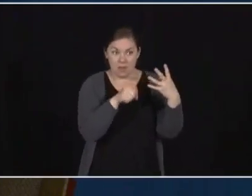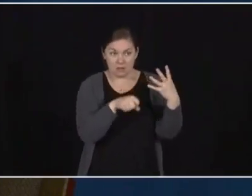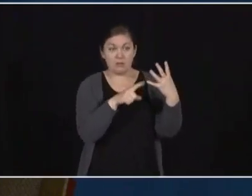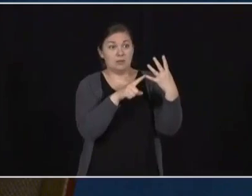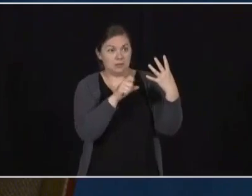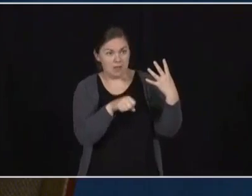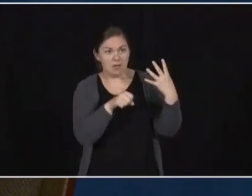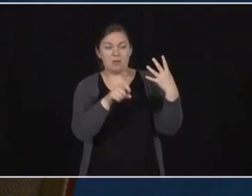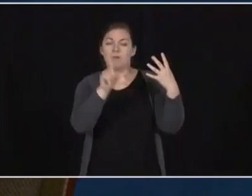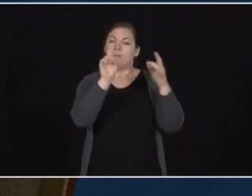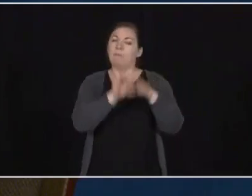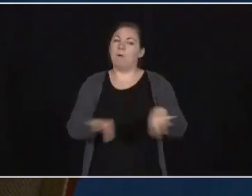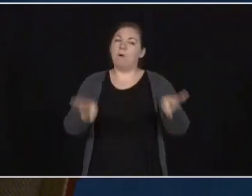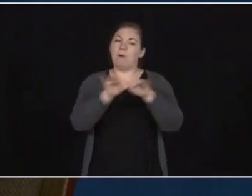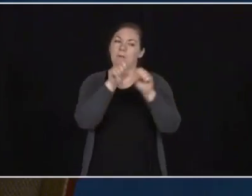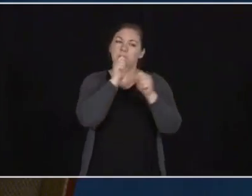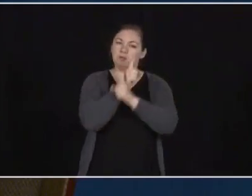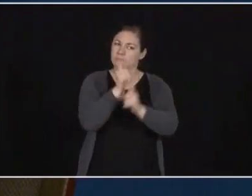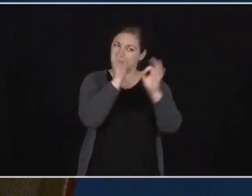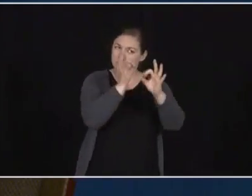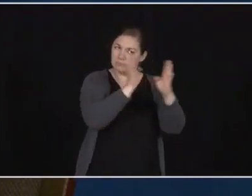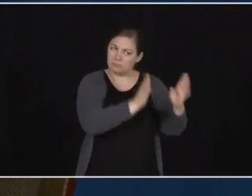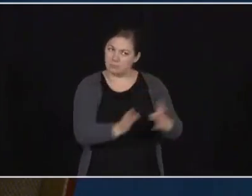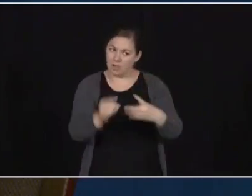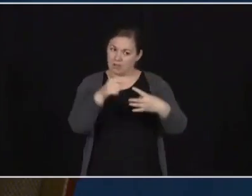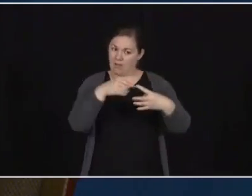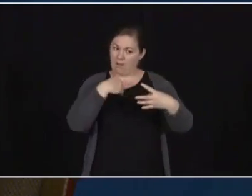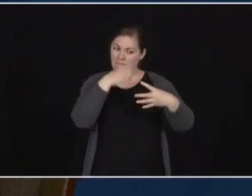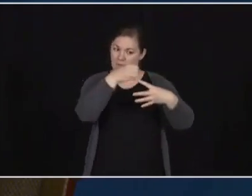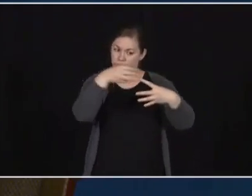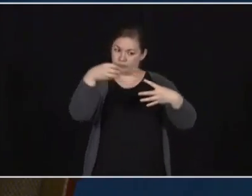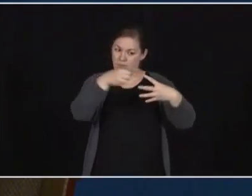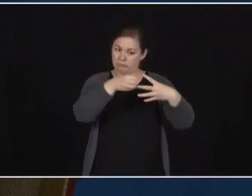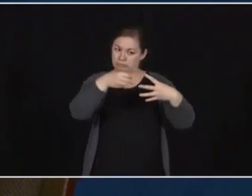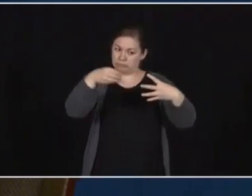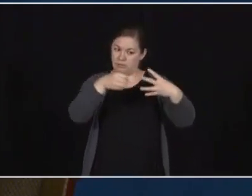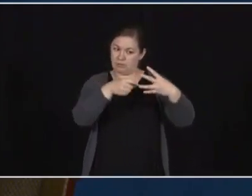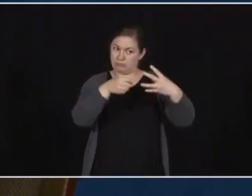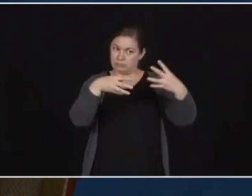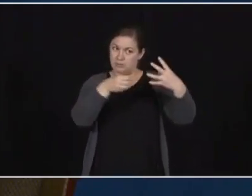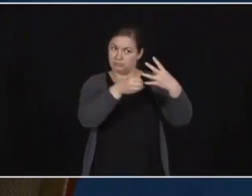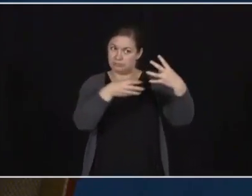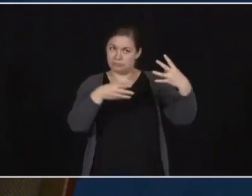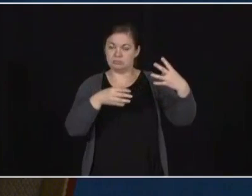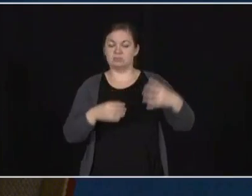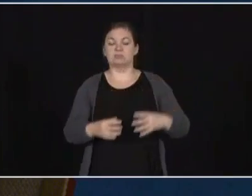we have to work away through and make sure we are bringing online simultaneously against these elements in order for us to be successful.